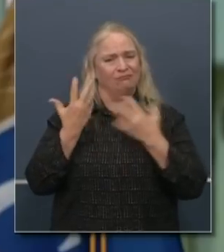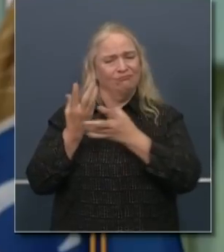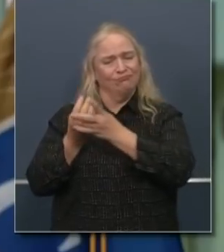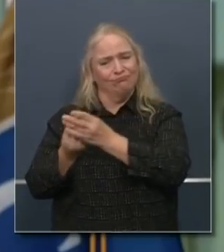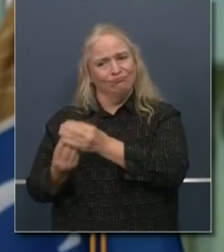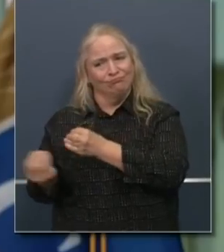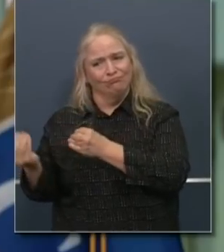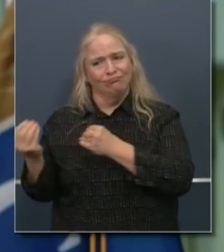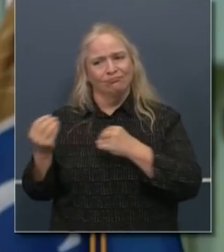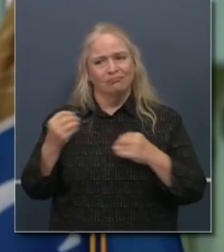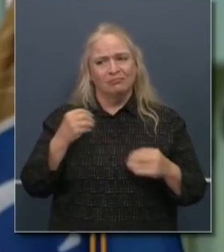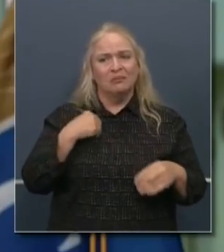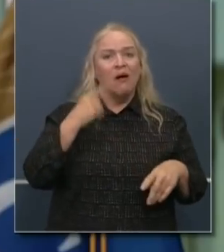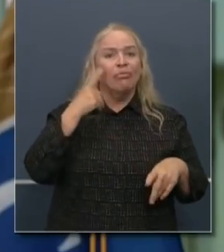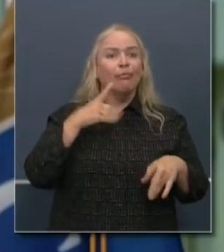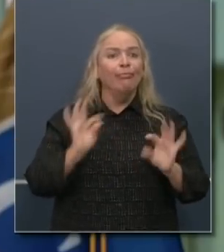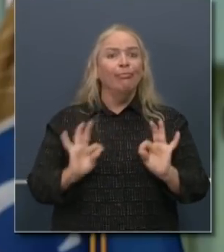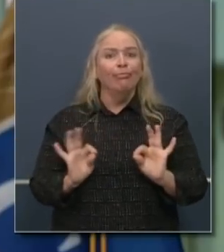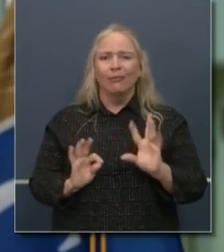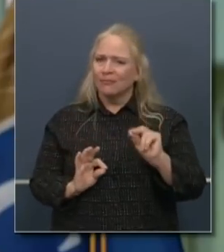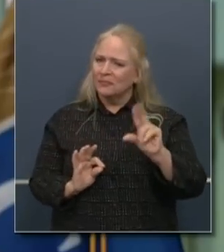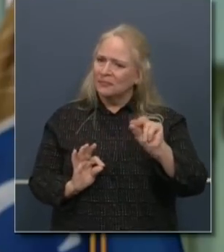YOU SAW SOME OF THOSE NUMBERS